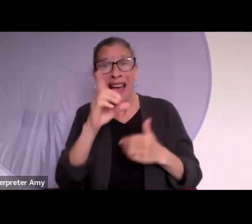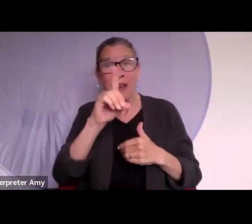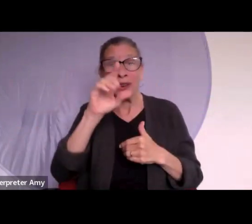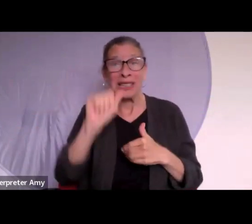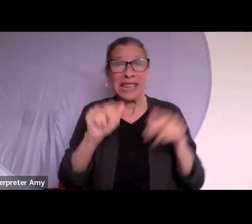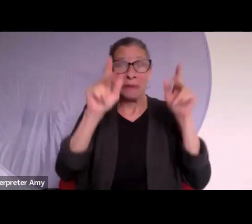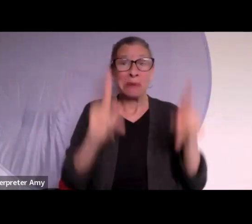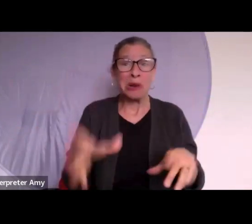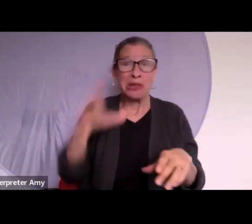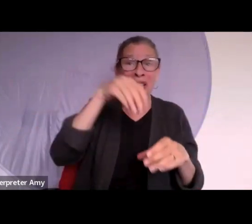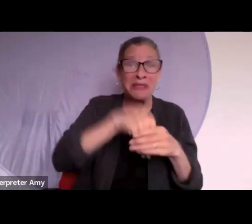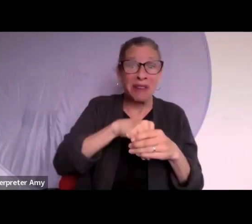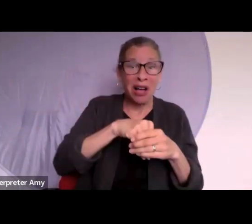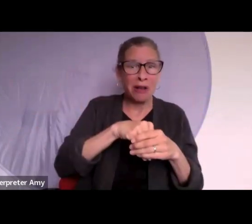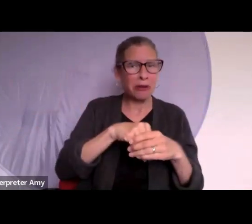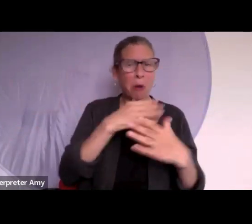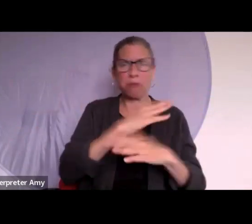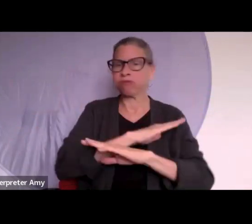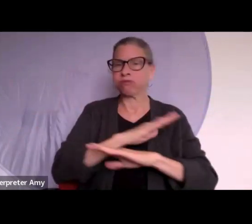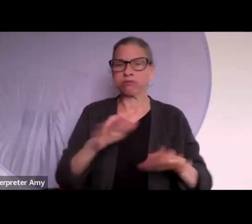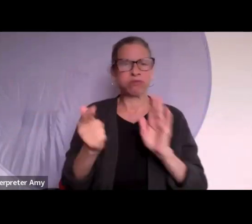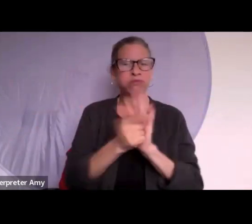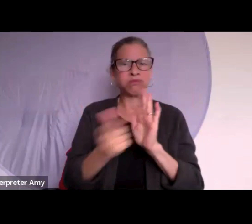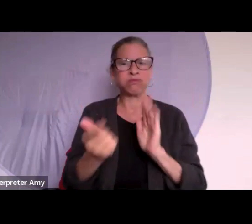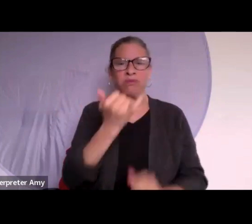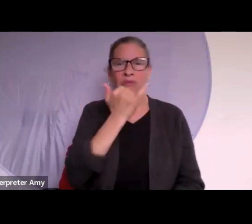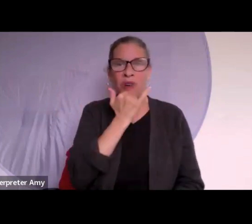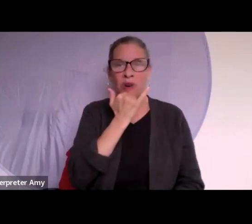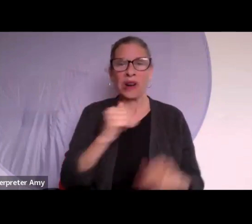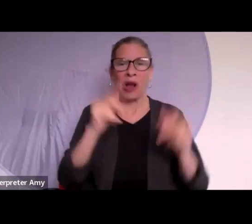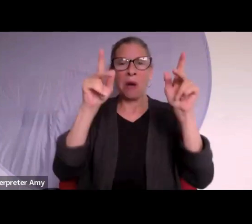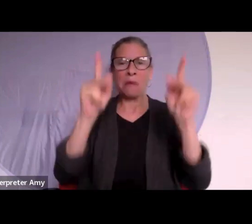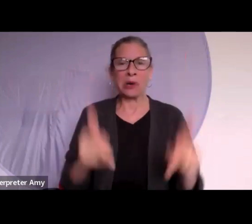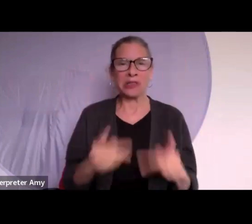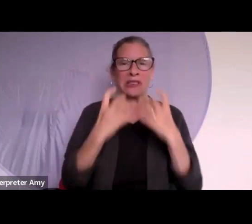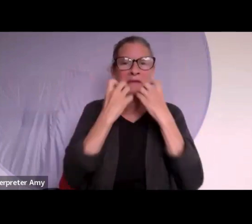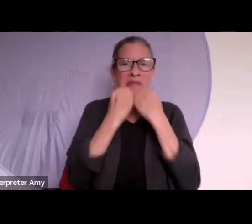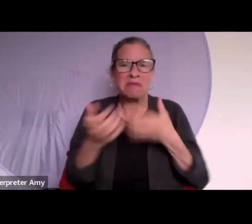first because I think that's something that needs that, that a lot of people, a lot of people who don't even know how to